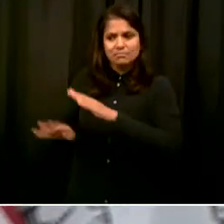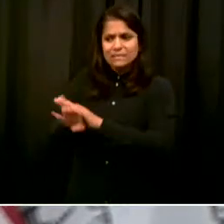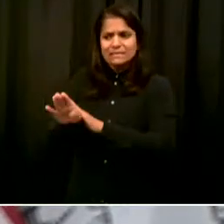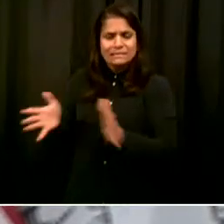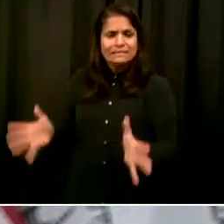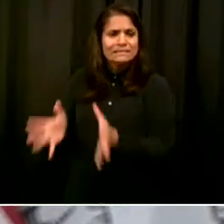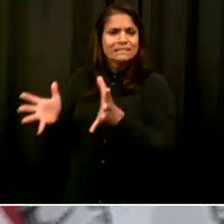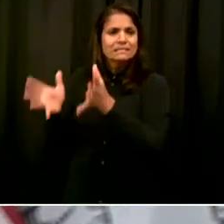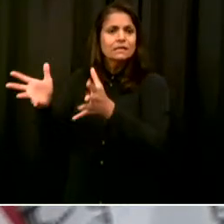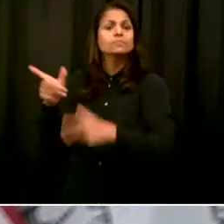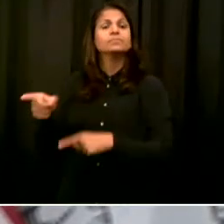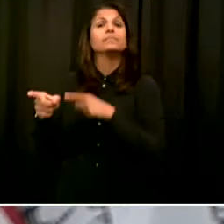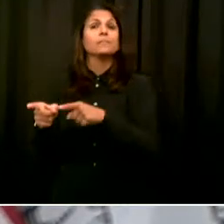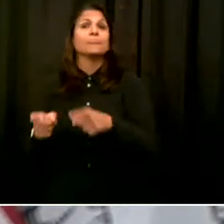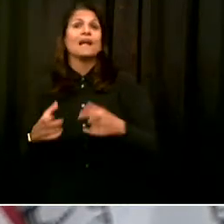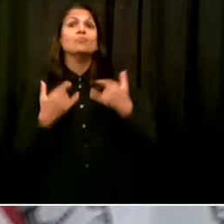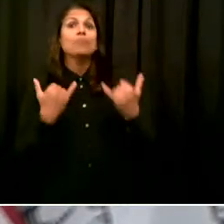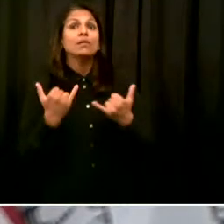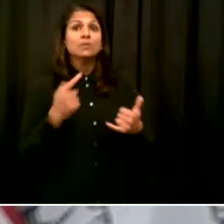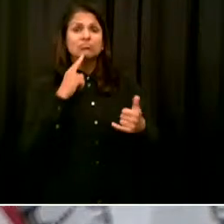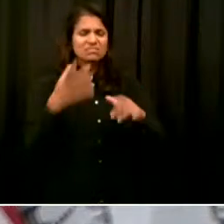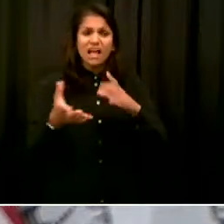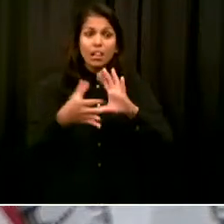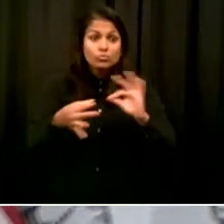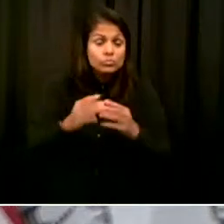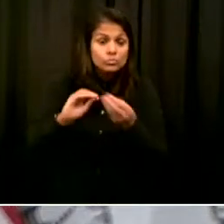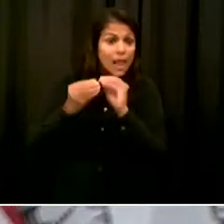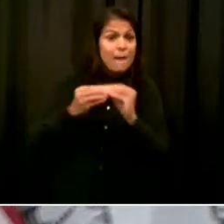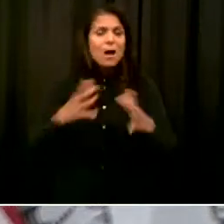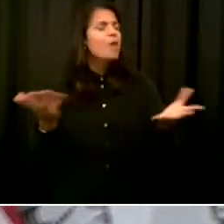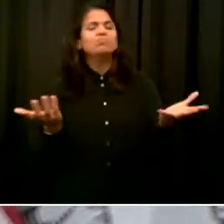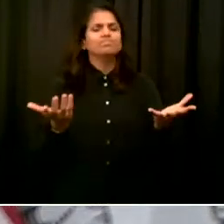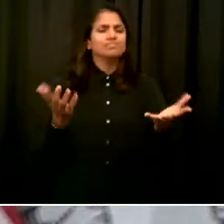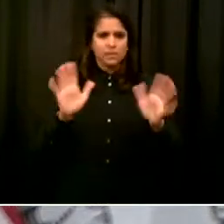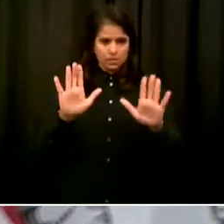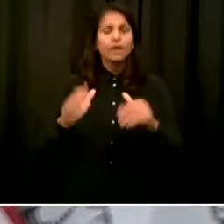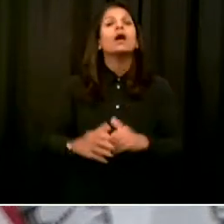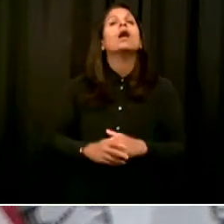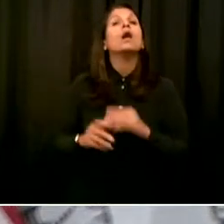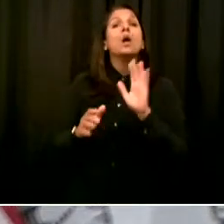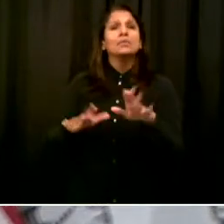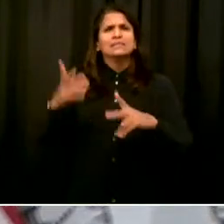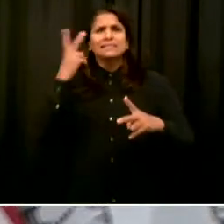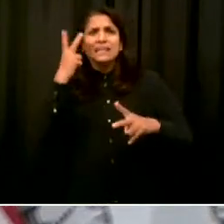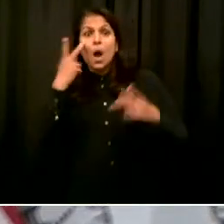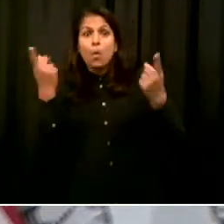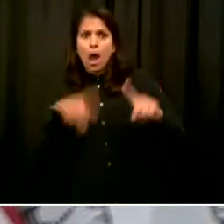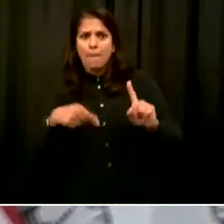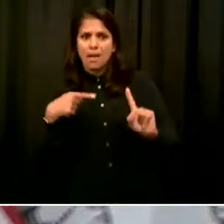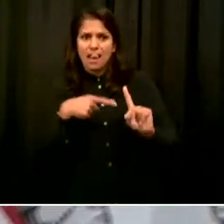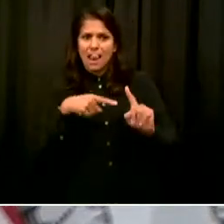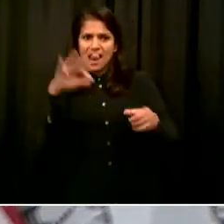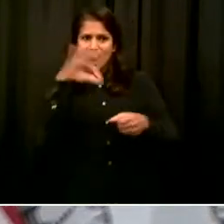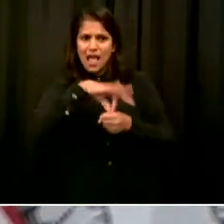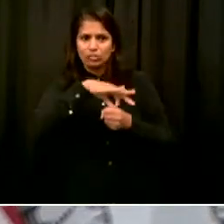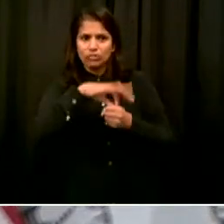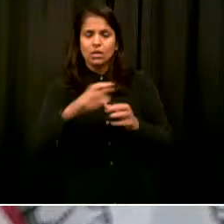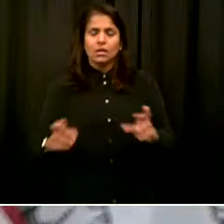SOME BUSINESSES PERMANENTLL Y WHICICISH ORHRIBLE FOR THOSE FAMILIES AND THEIR EMPLOYEES. IT IS TOO STRONG SSONO TODRAW JUDGMENT.